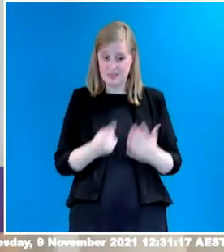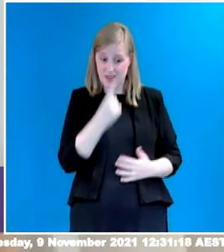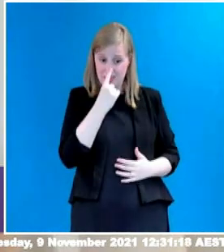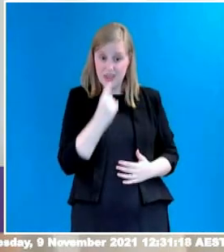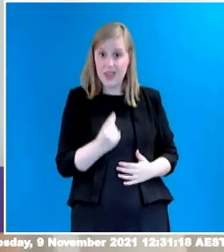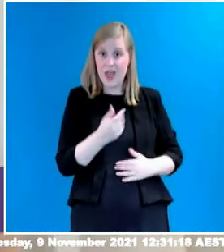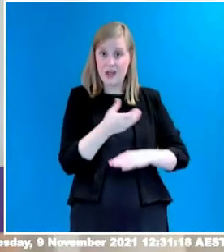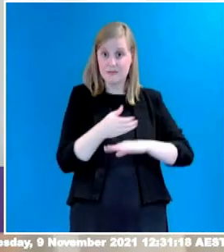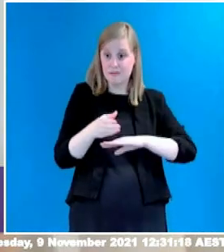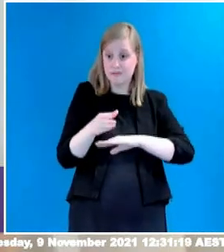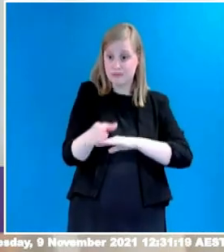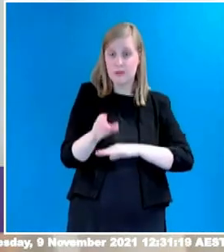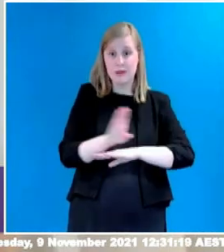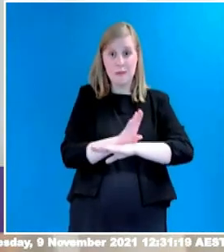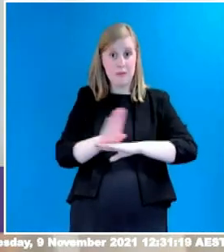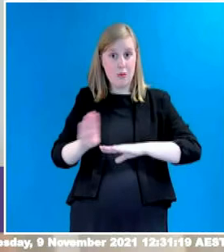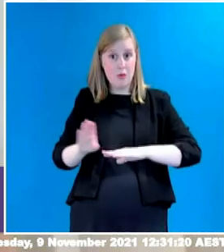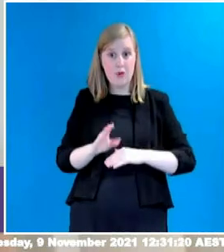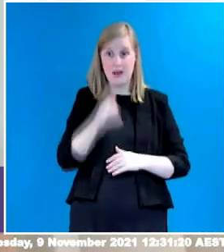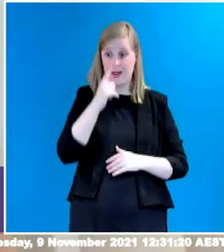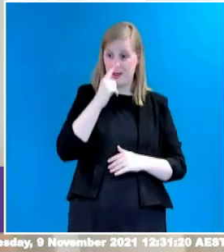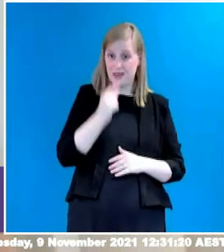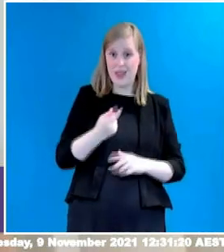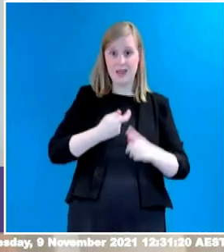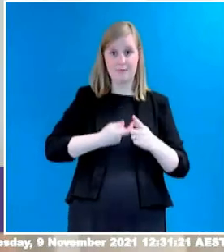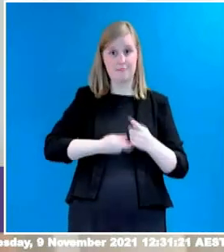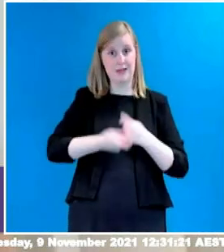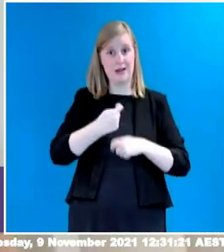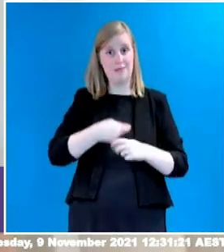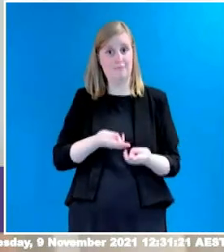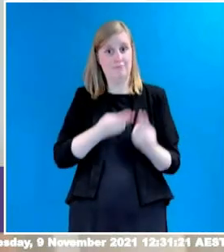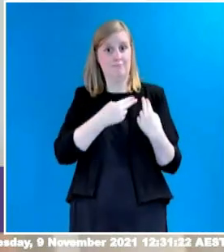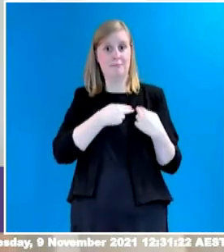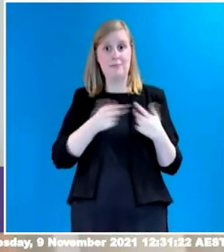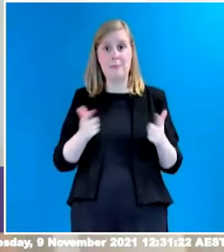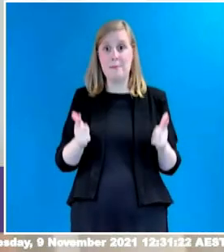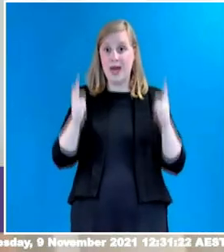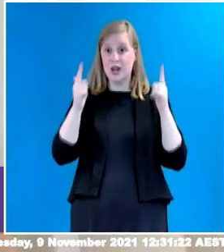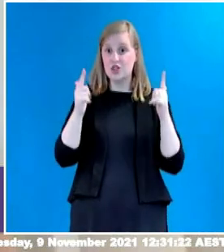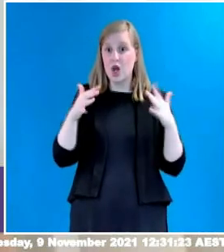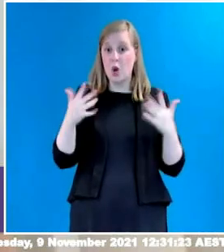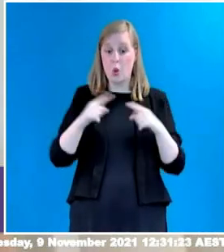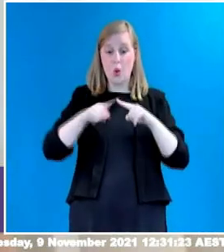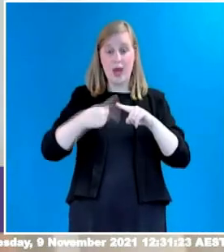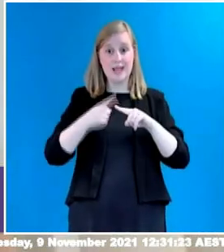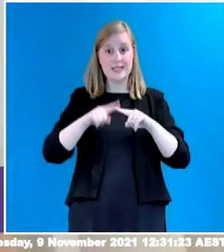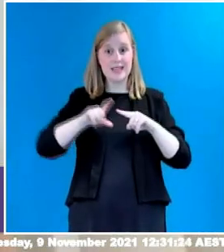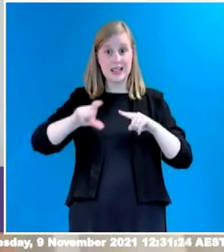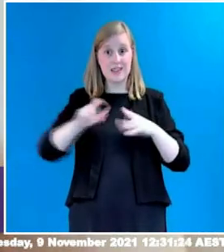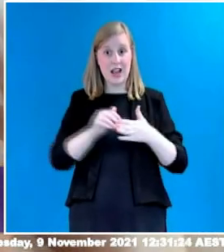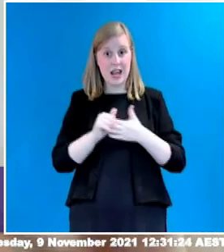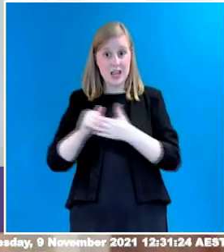as managers of executive leadership teams. You have a couple of Commissioners at the Royal Commission who are very much